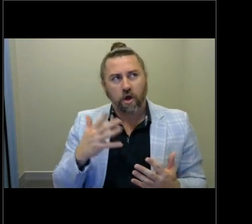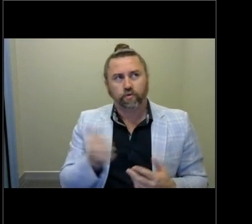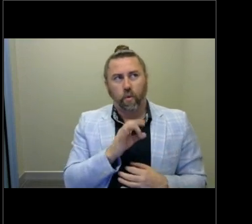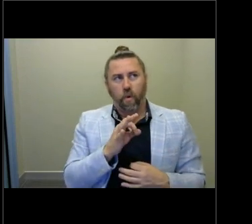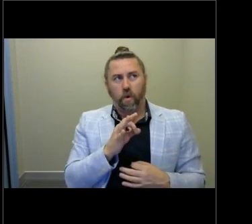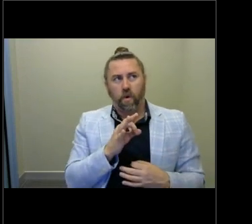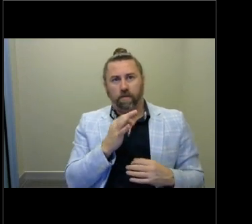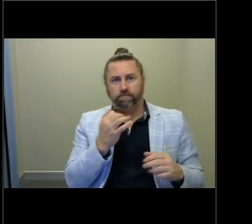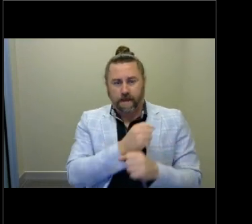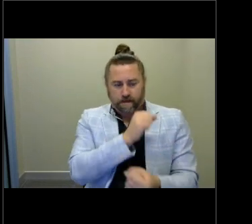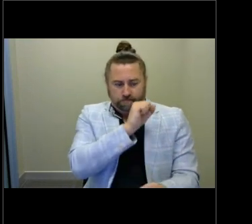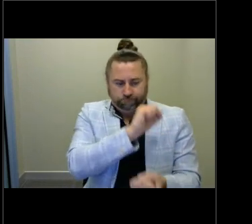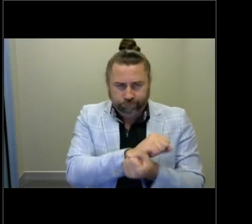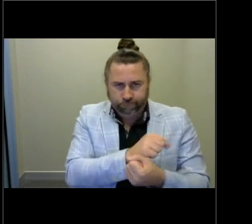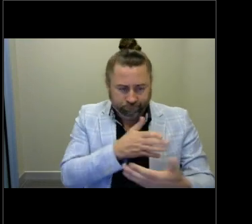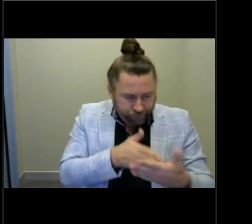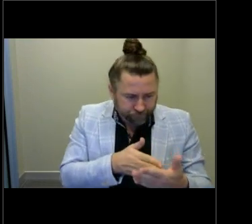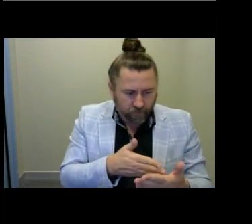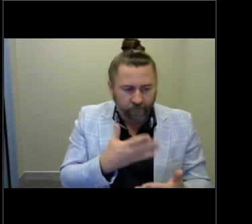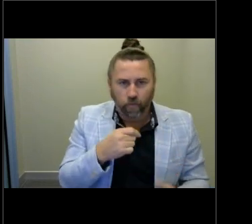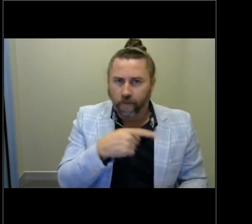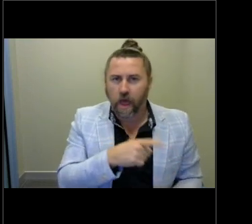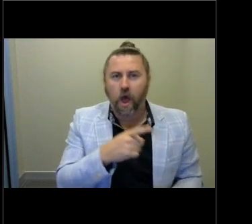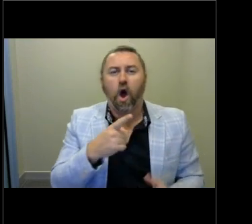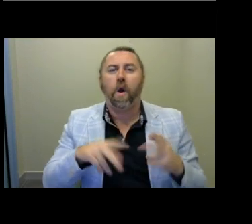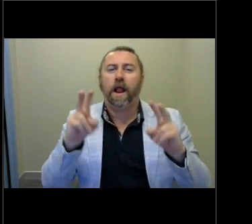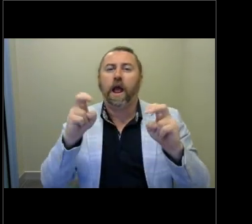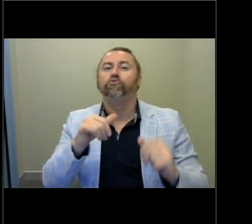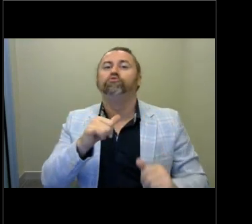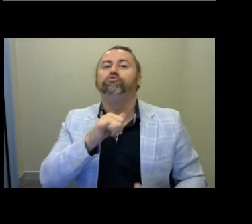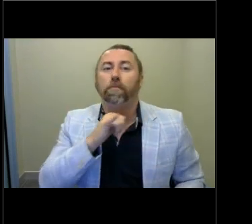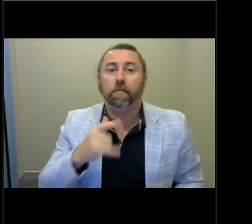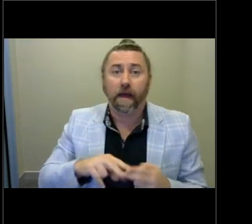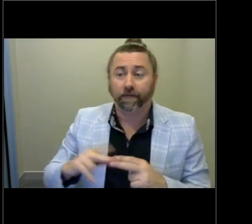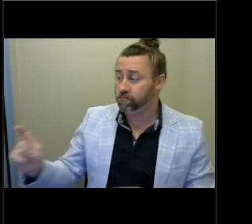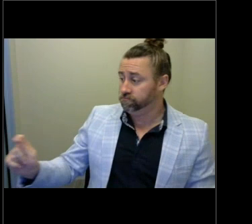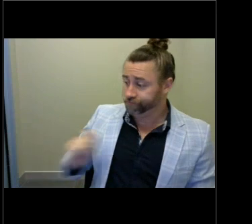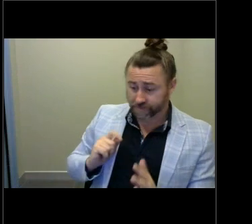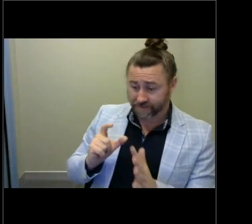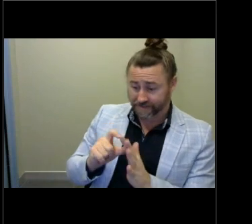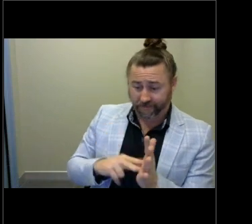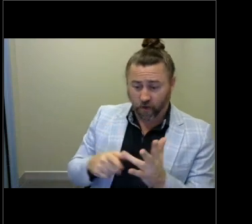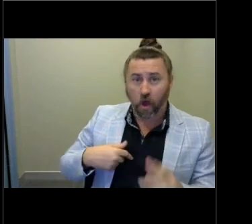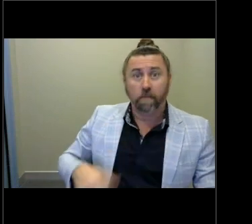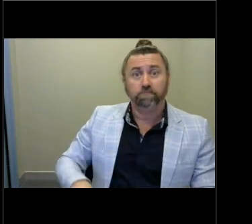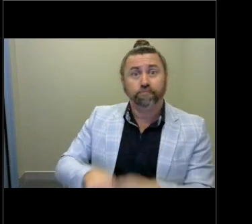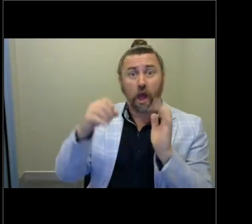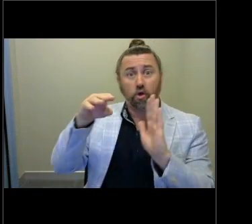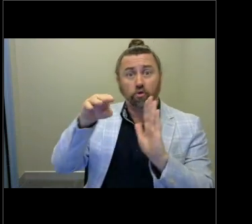It only becomes a criminal matter if someone breaks the order. If they breach the order and they are not following the order.